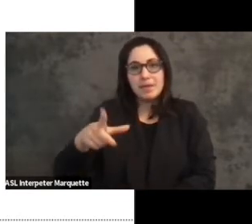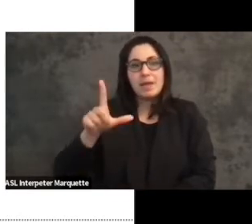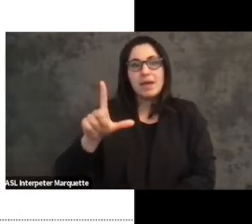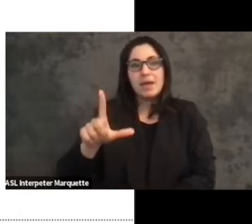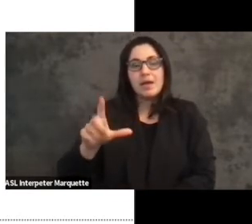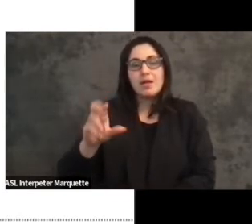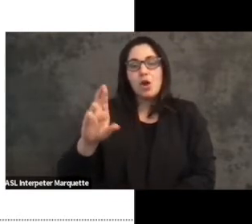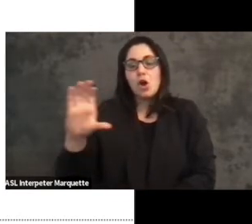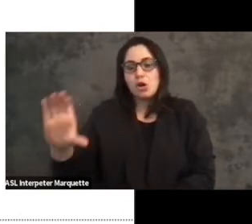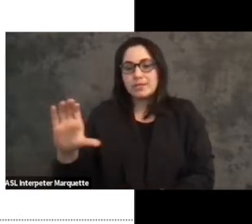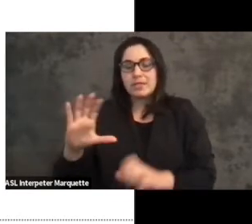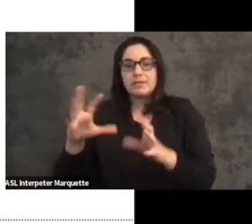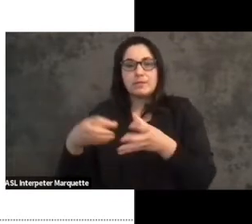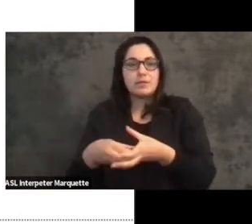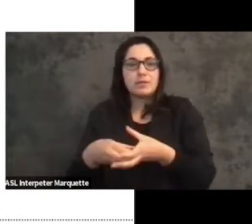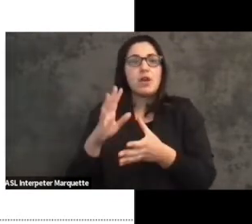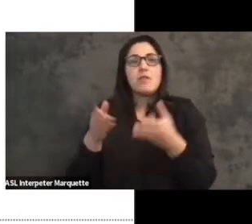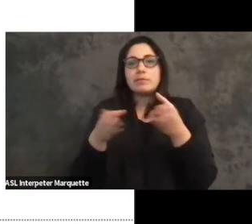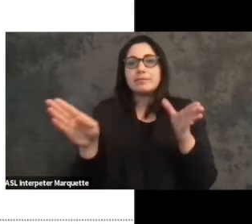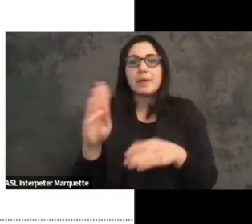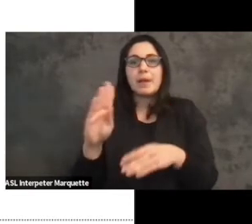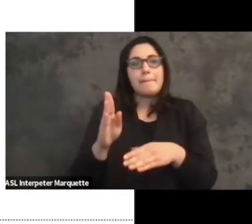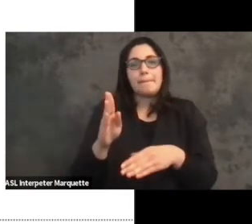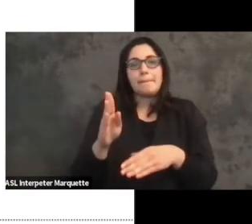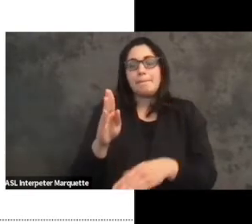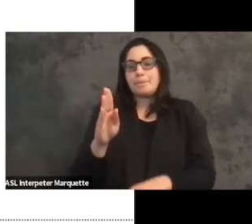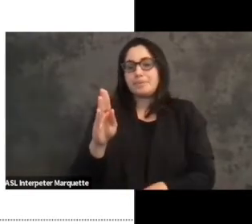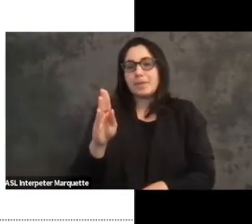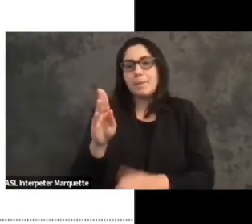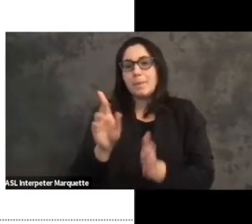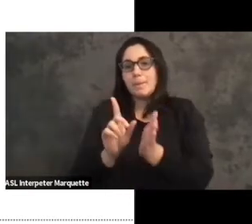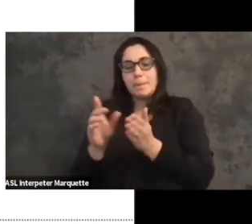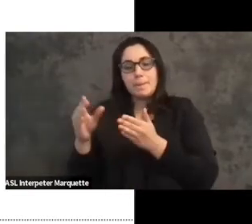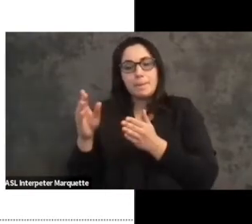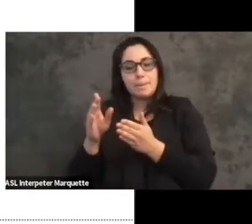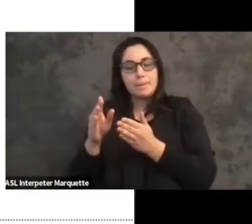Cohort Seven Months Of Symptoms And Their Impact in the Lancet PLRC’s work has been